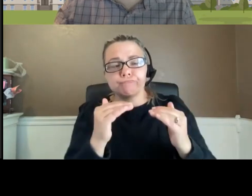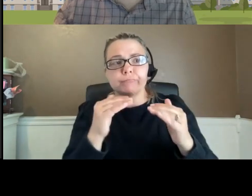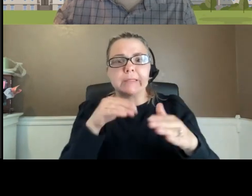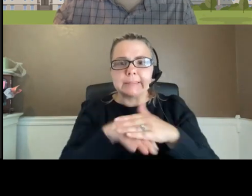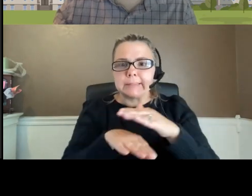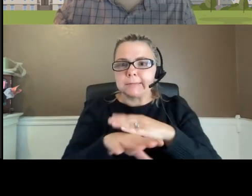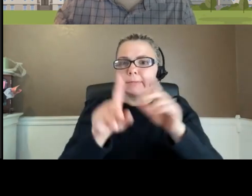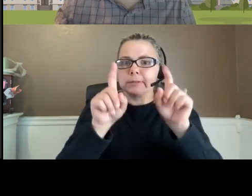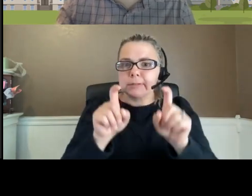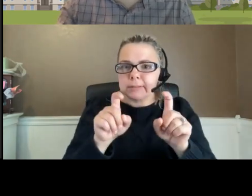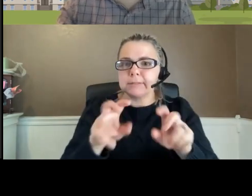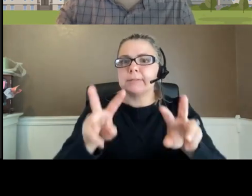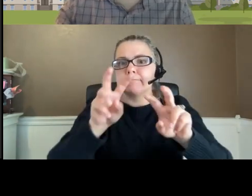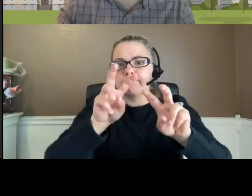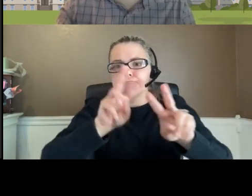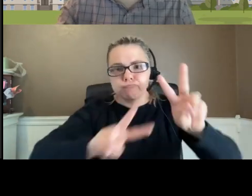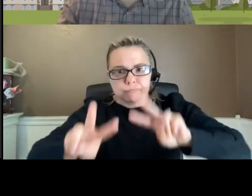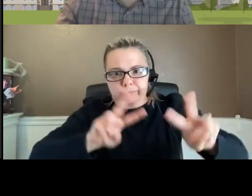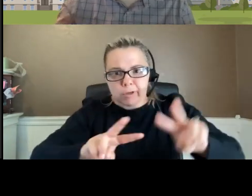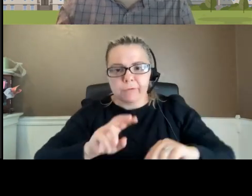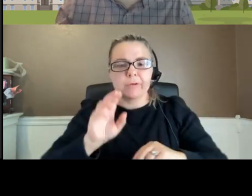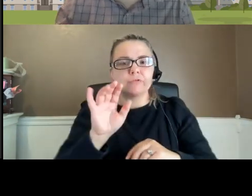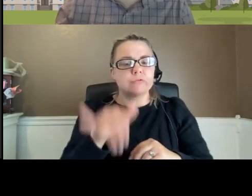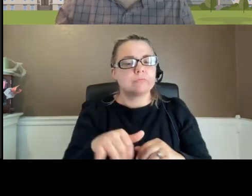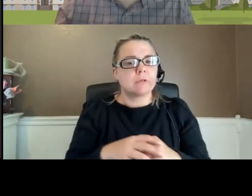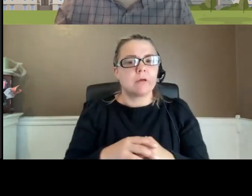evaluation and that's what we're going to really focus on and then after that there's going to